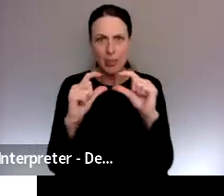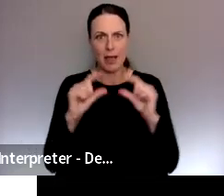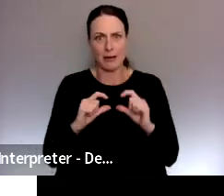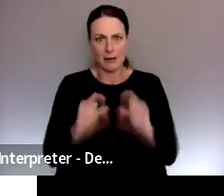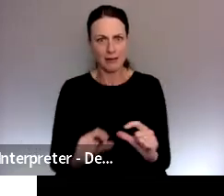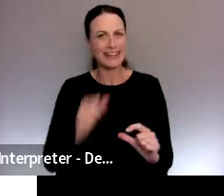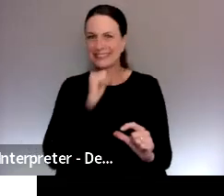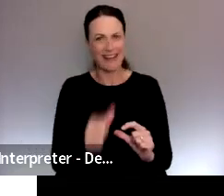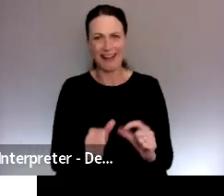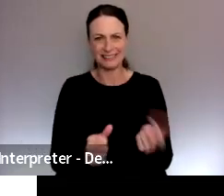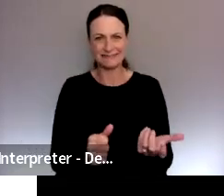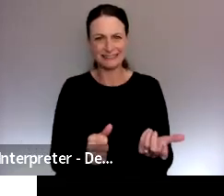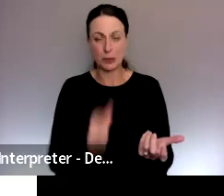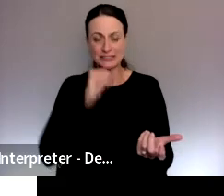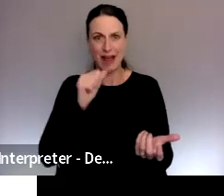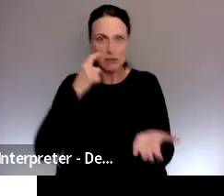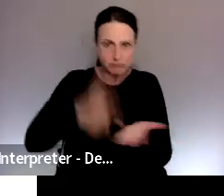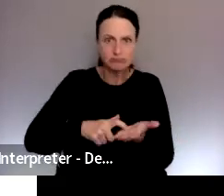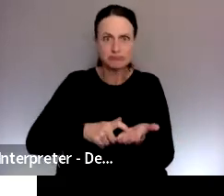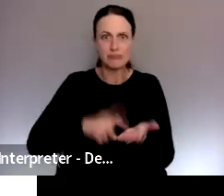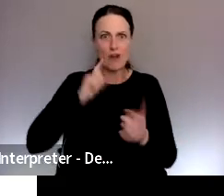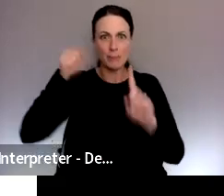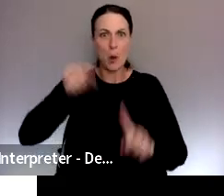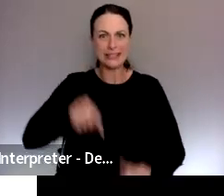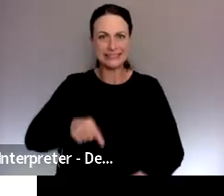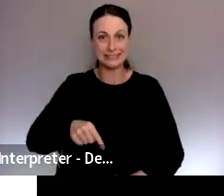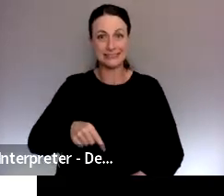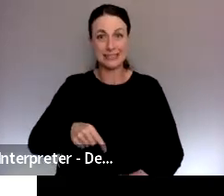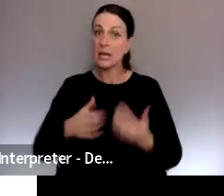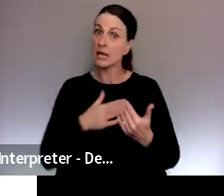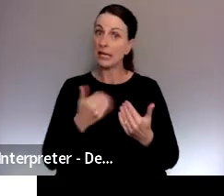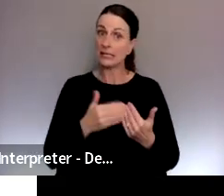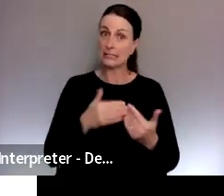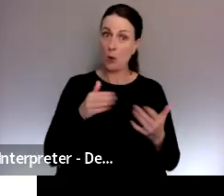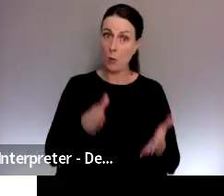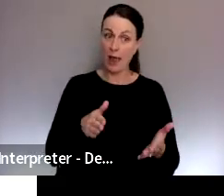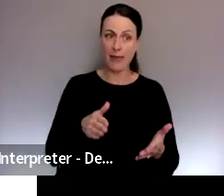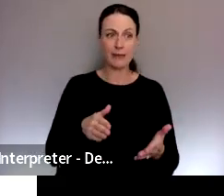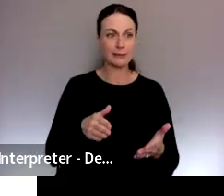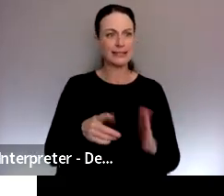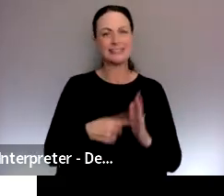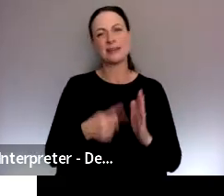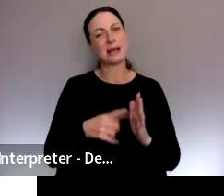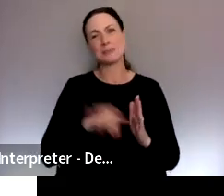So, the easiest way that you can do this is, and sometimes this is something....